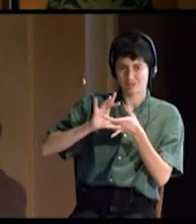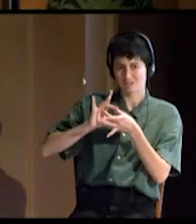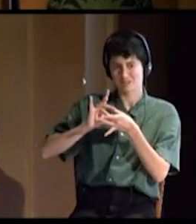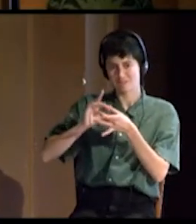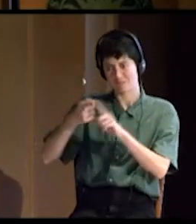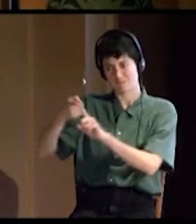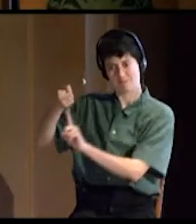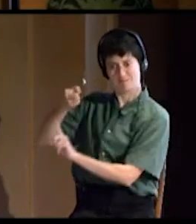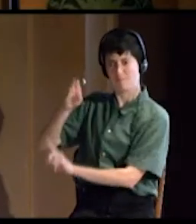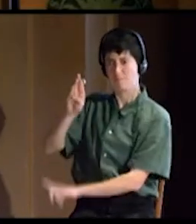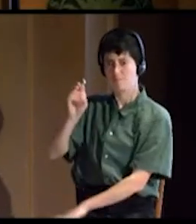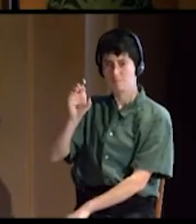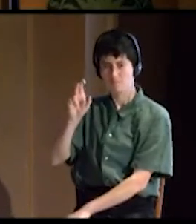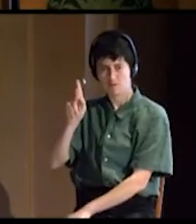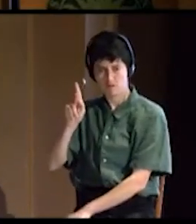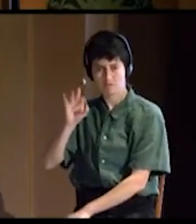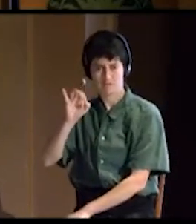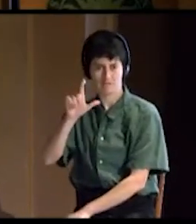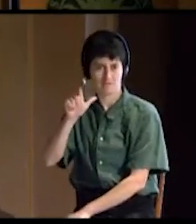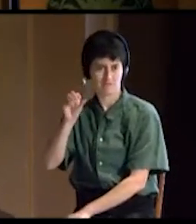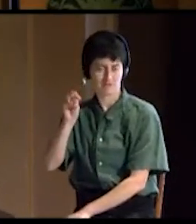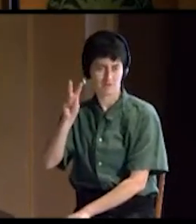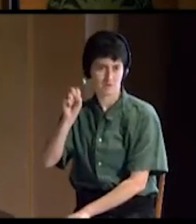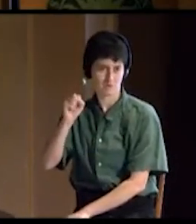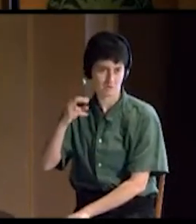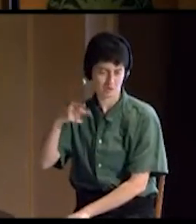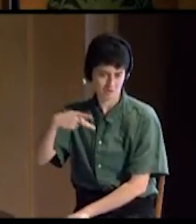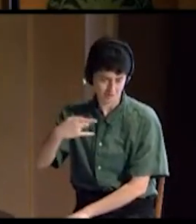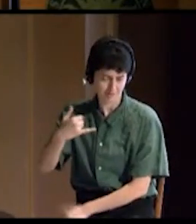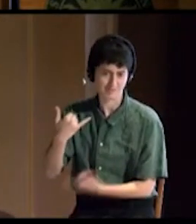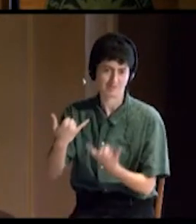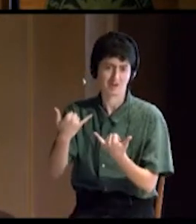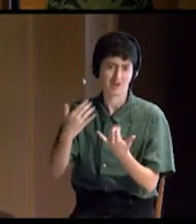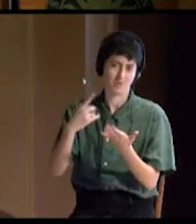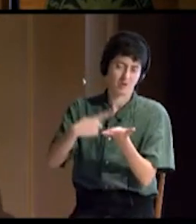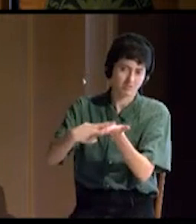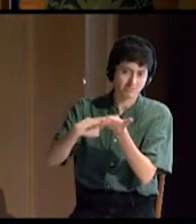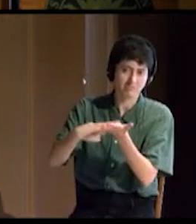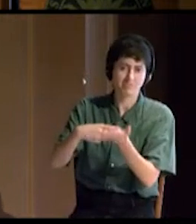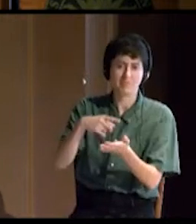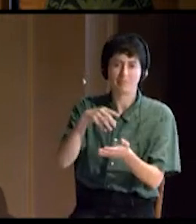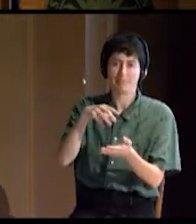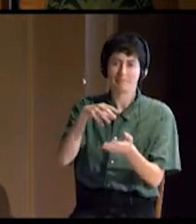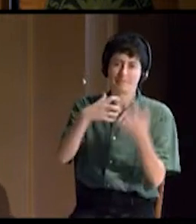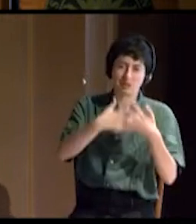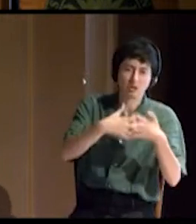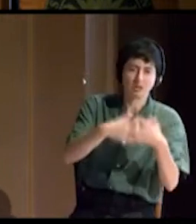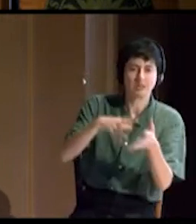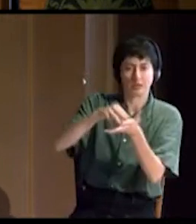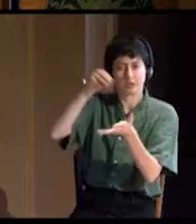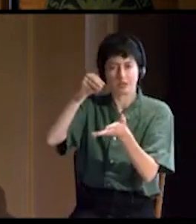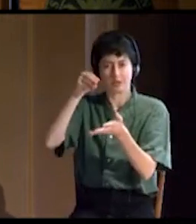about machine learning applications with digitized herbarium specimens and how those can reveal the hybrid origin of the cherry